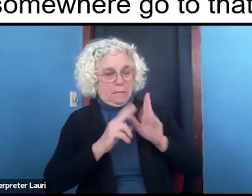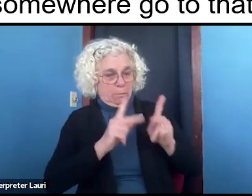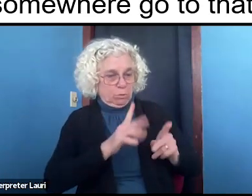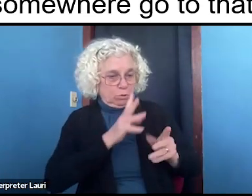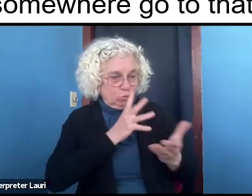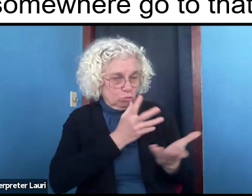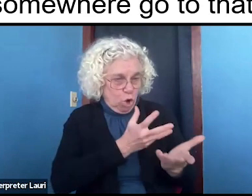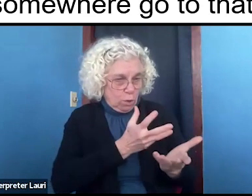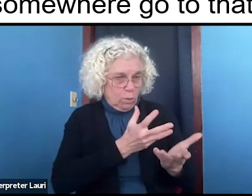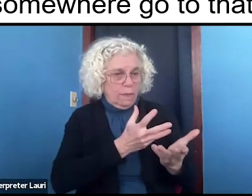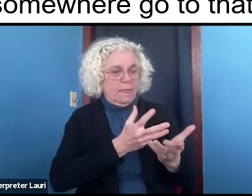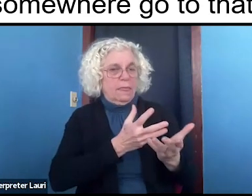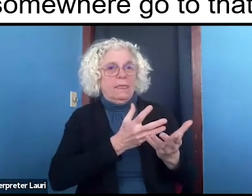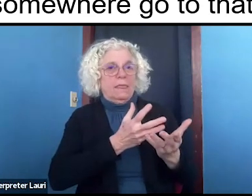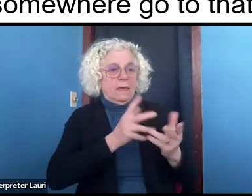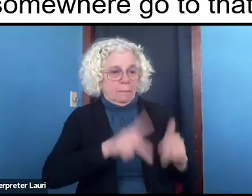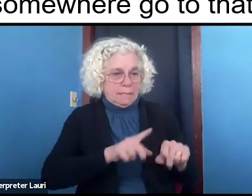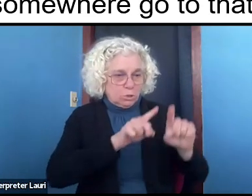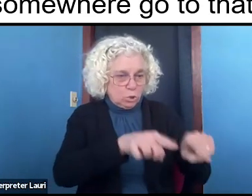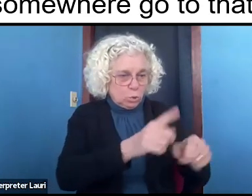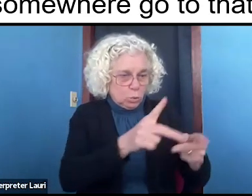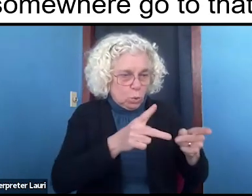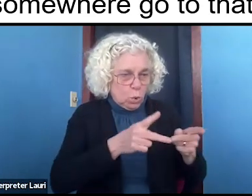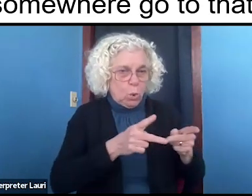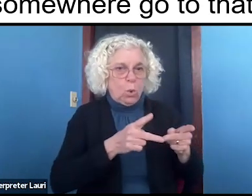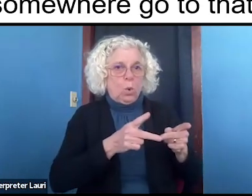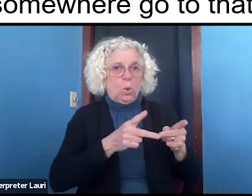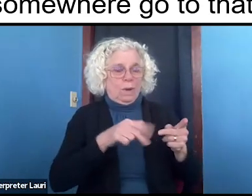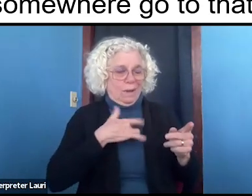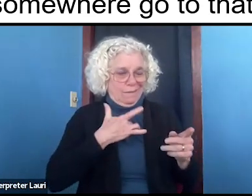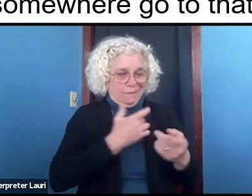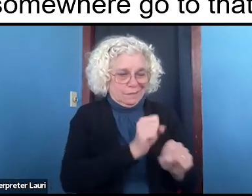to a place to go, Each of those elements needs to be safe for the individual,